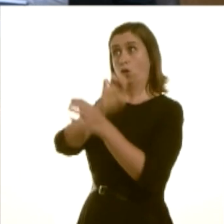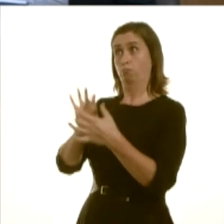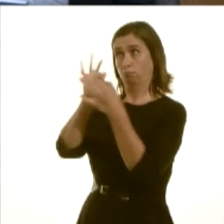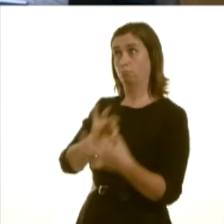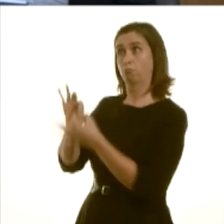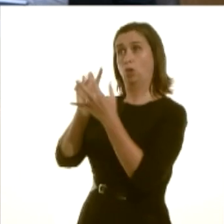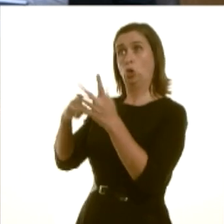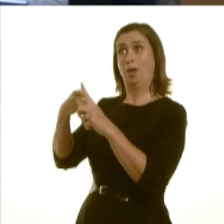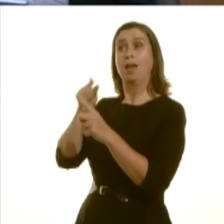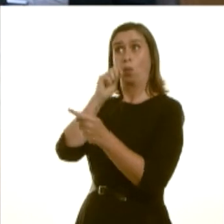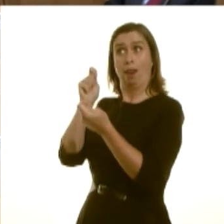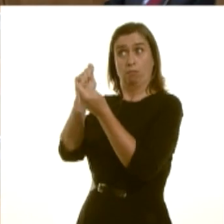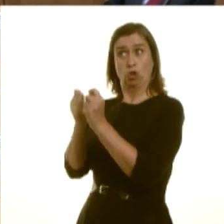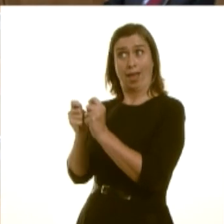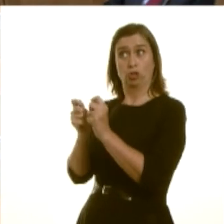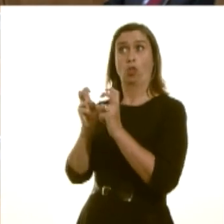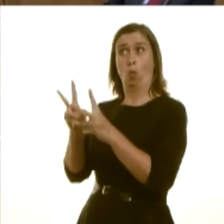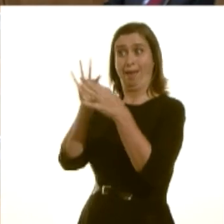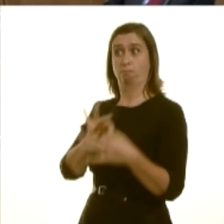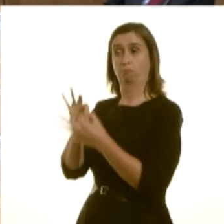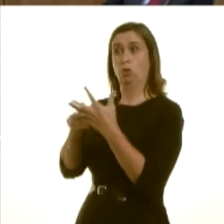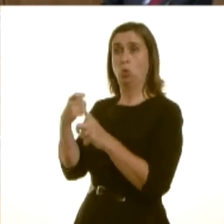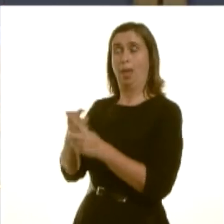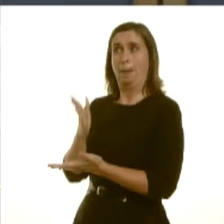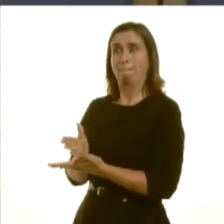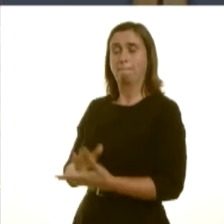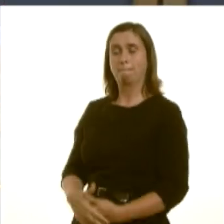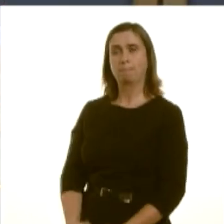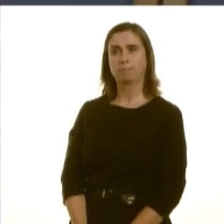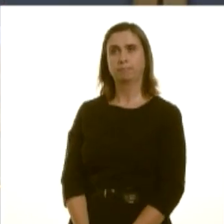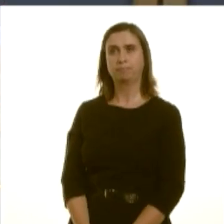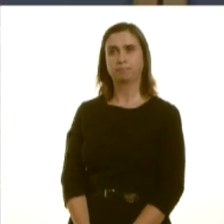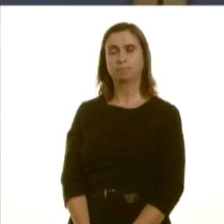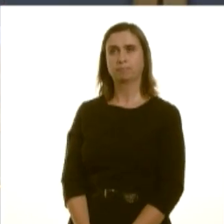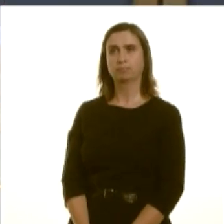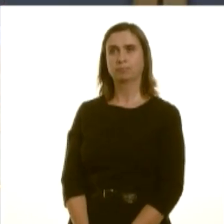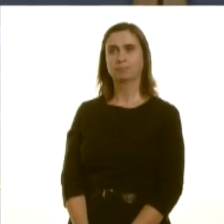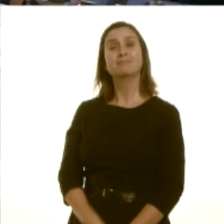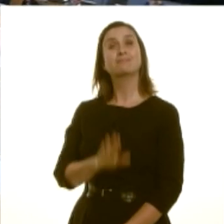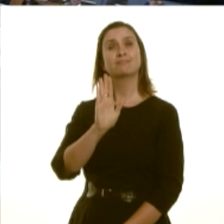of the EU. Suzy Davies: First Minister, whatever the